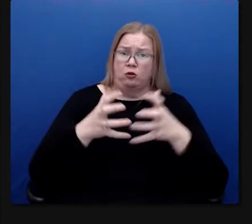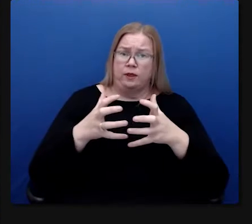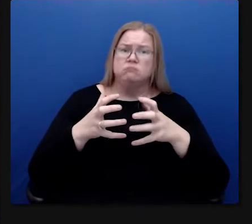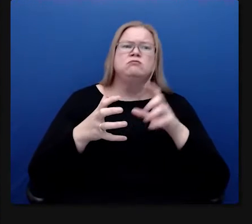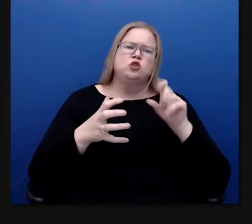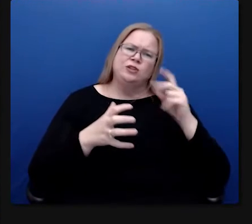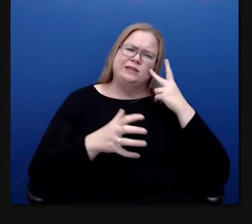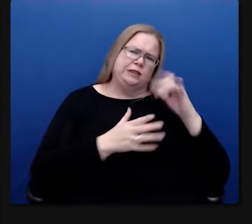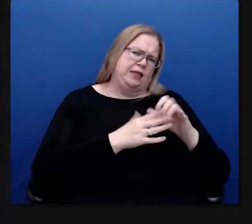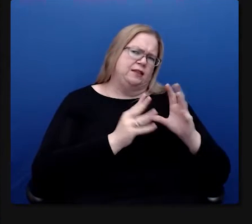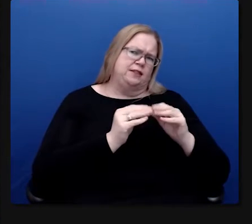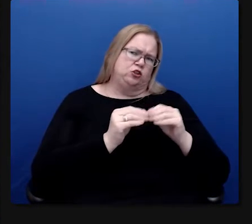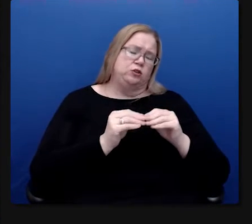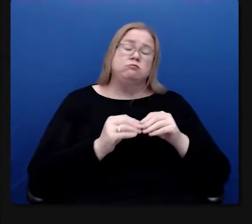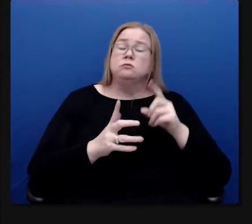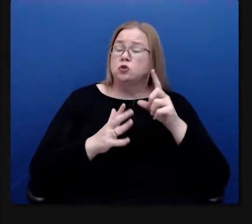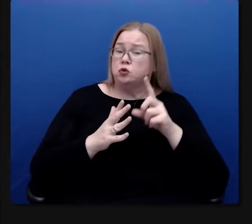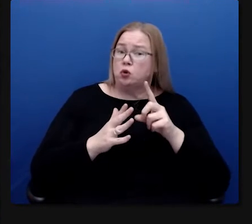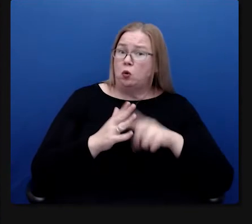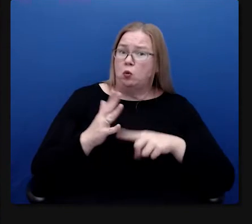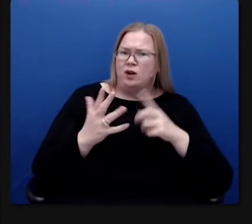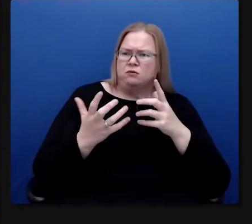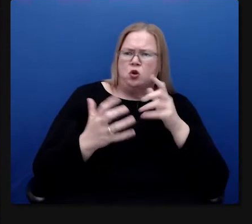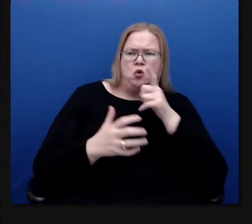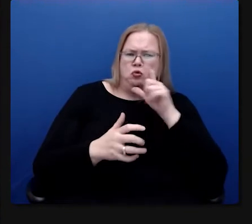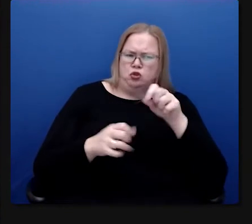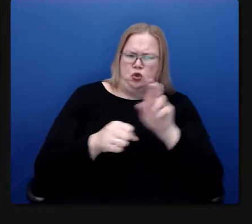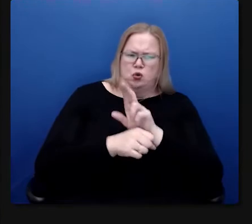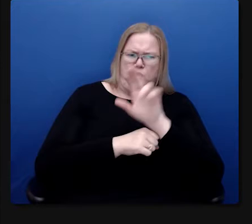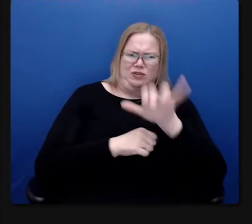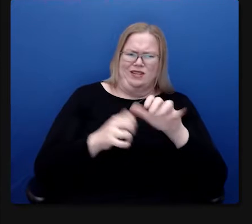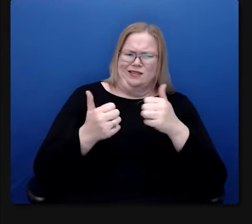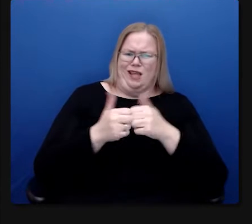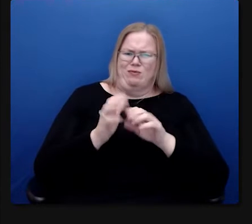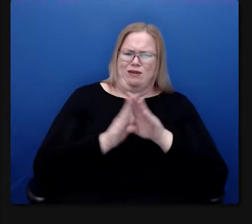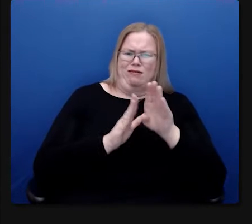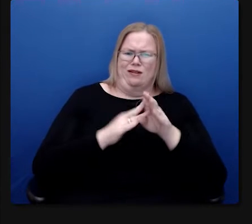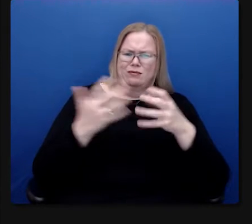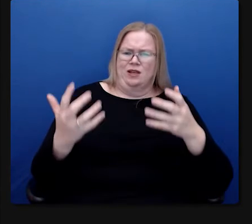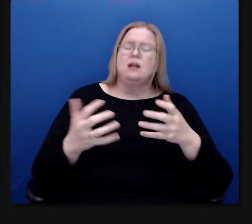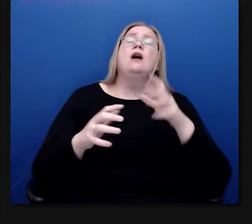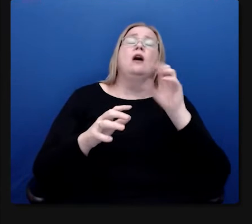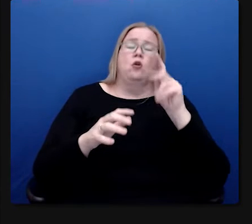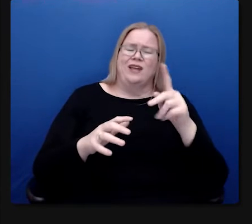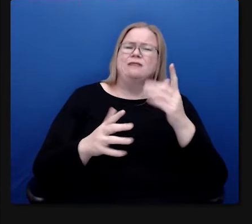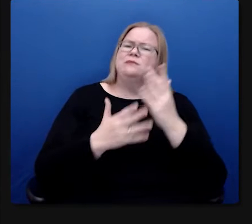So what kind of project should use the Game Development Virtual Machine? This is a question I've been asked a couple of times by colleagues.